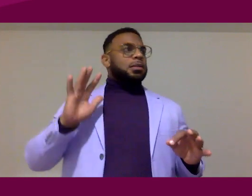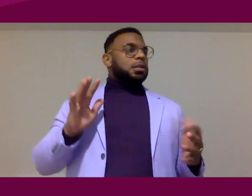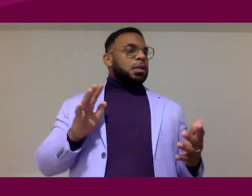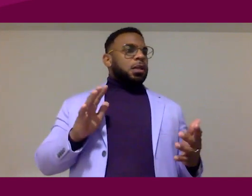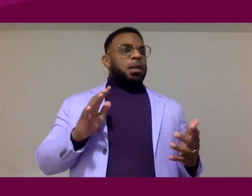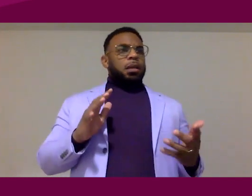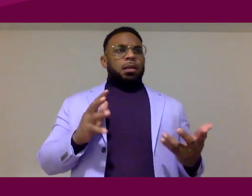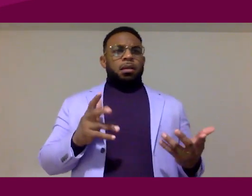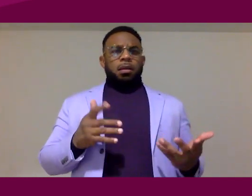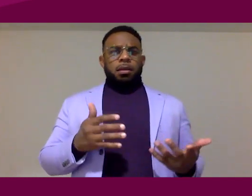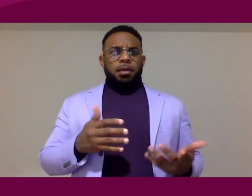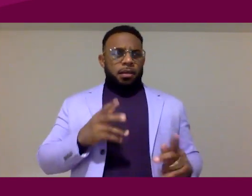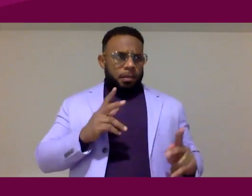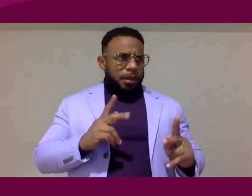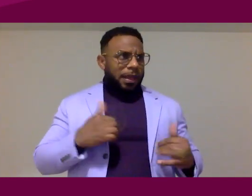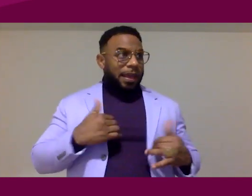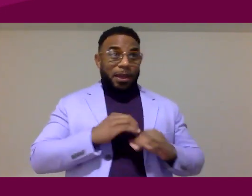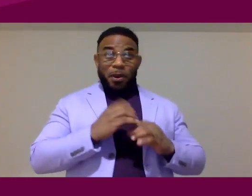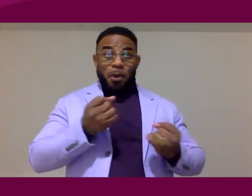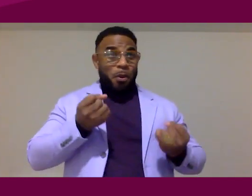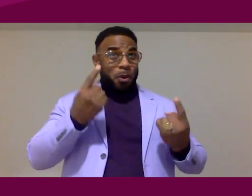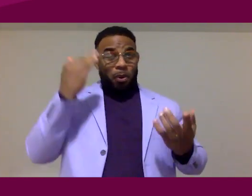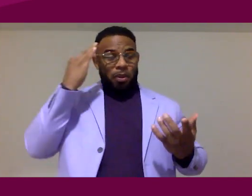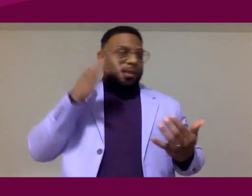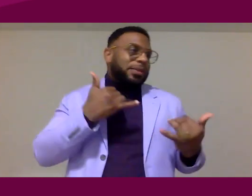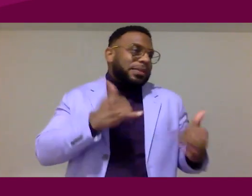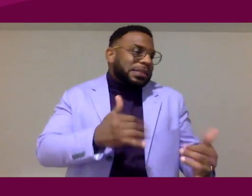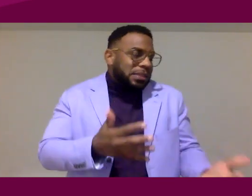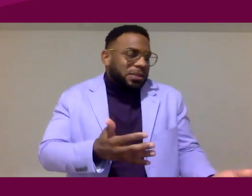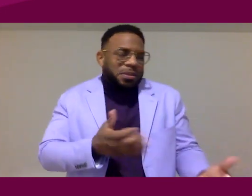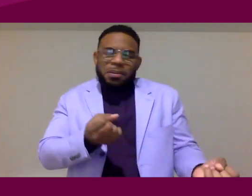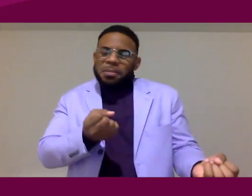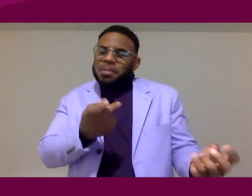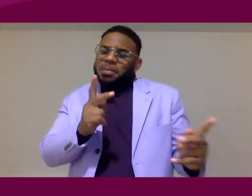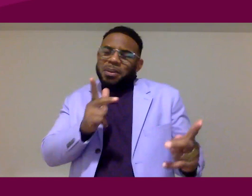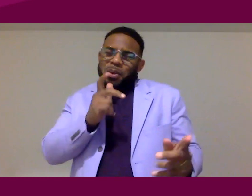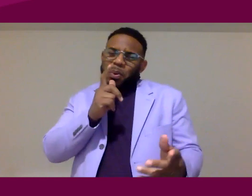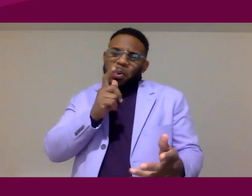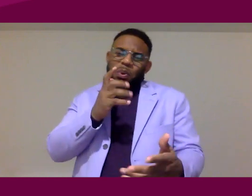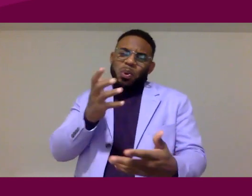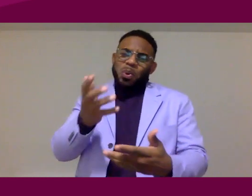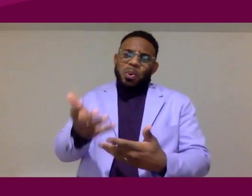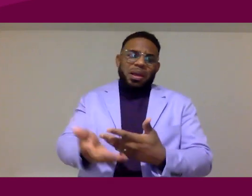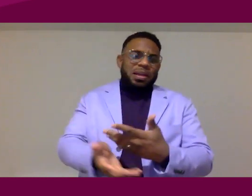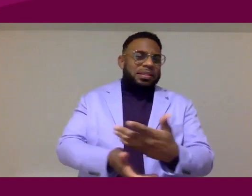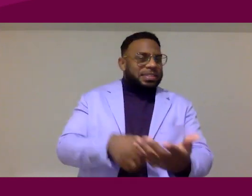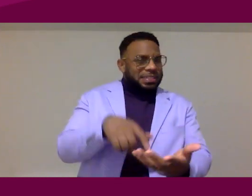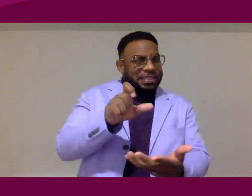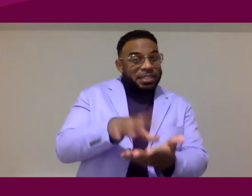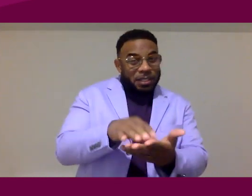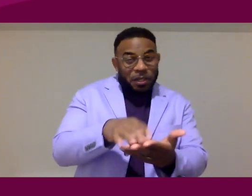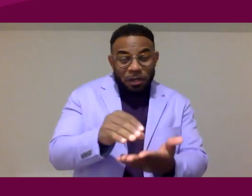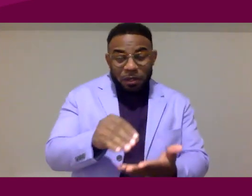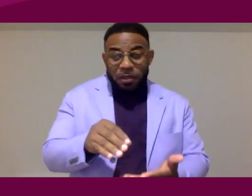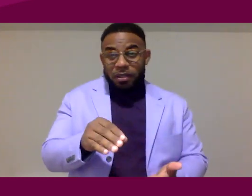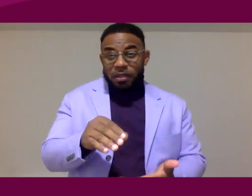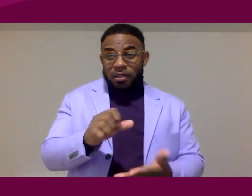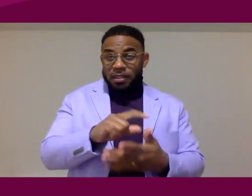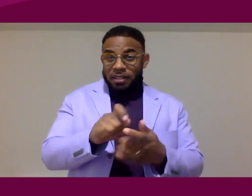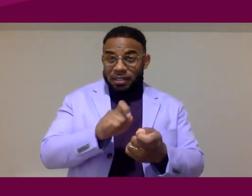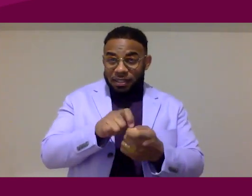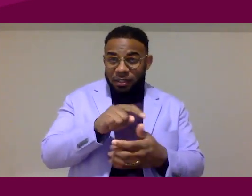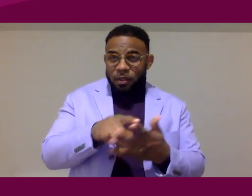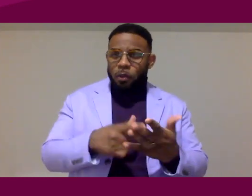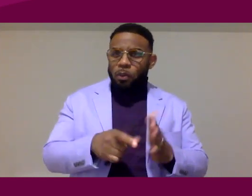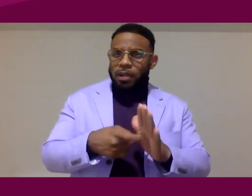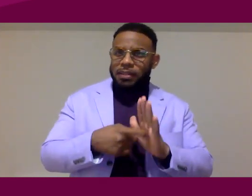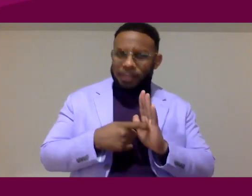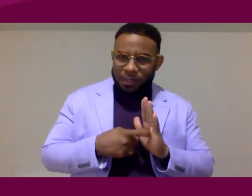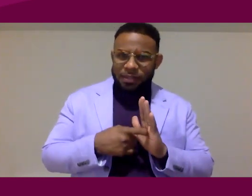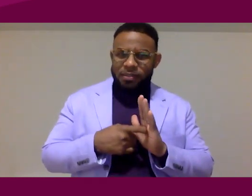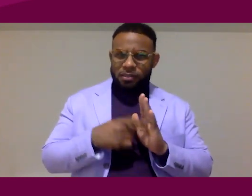And there are still many people who need to learn the details of what it takes for something